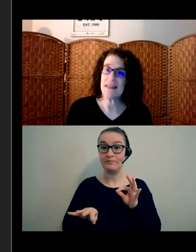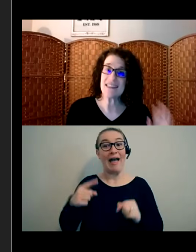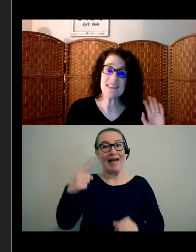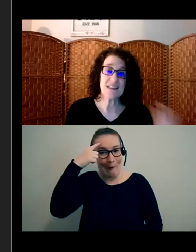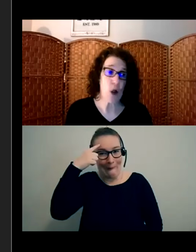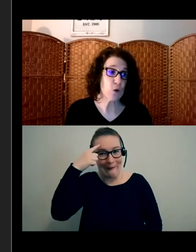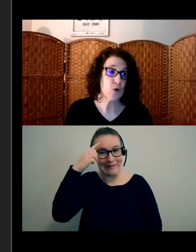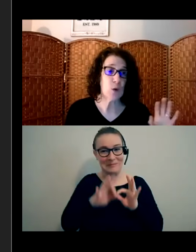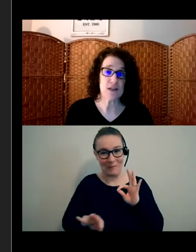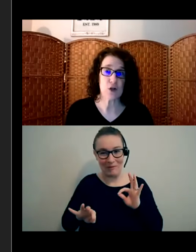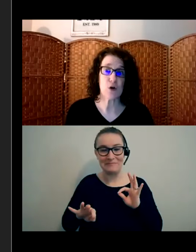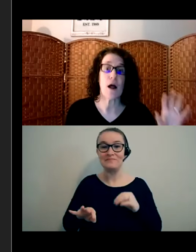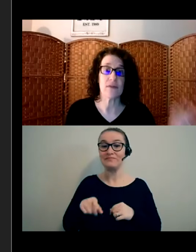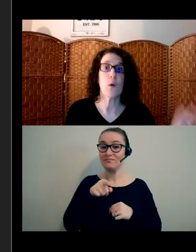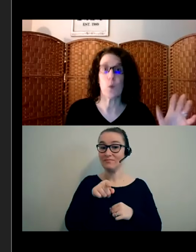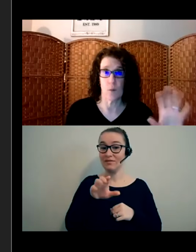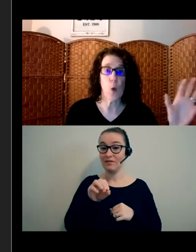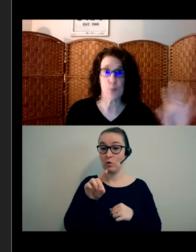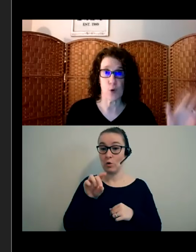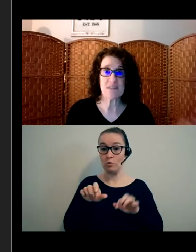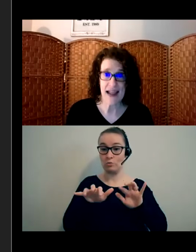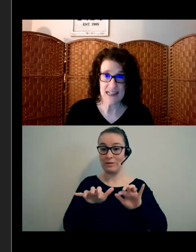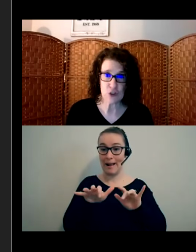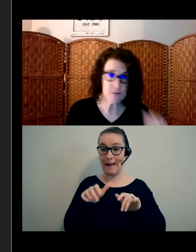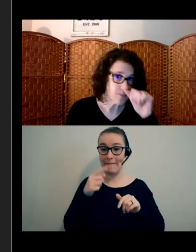This is the code you enter on the WordPress page.